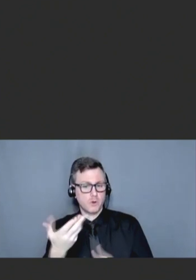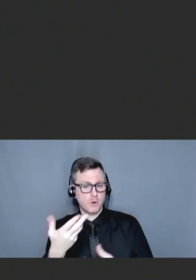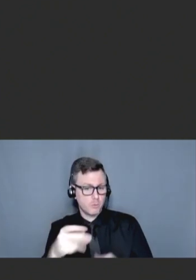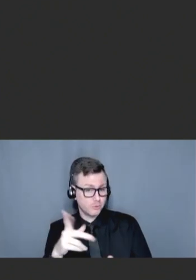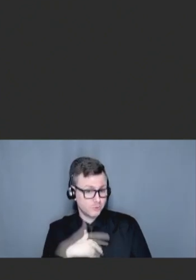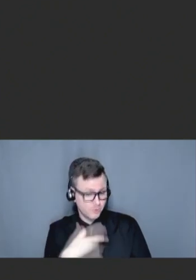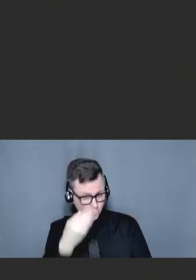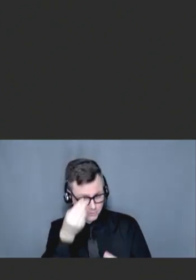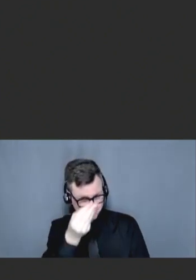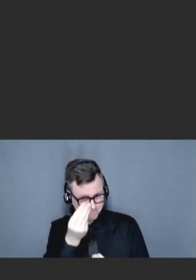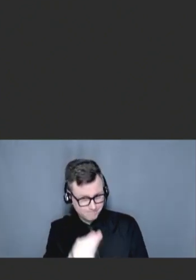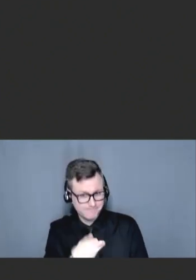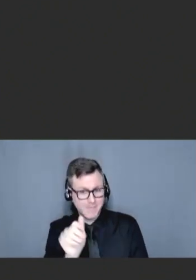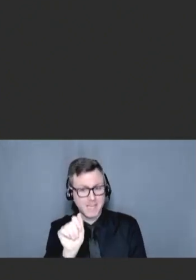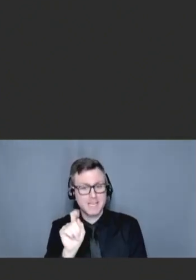behalf of ASTHO.